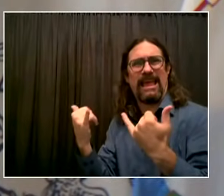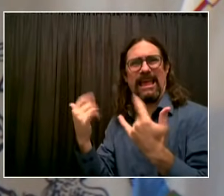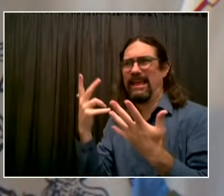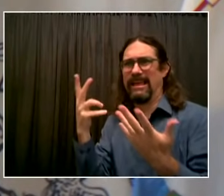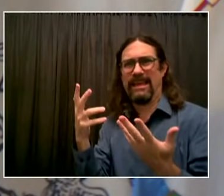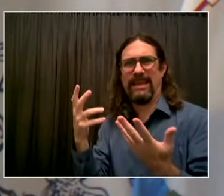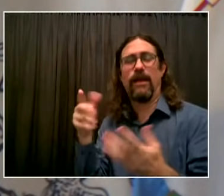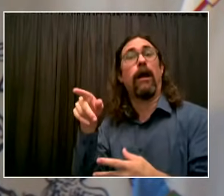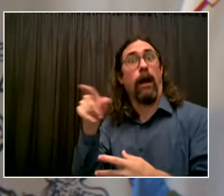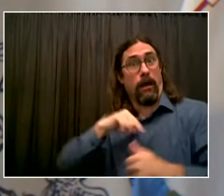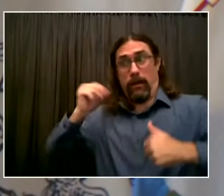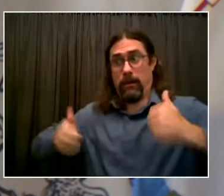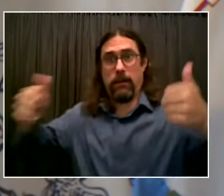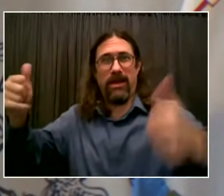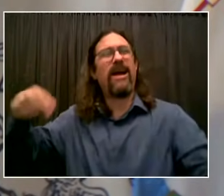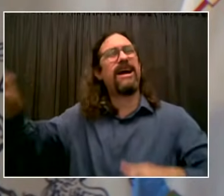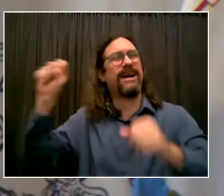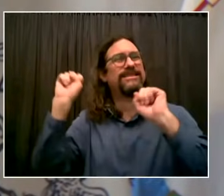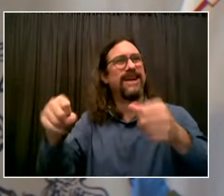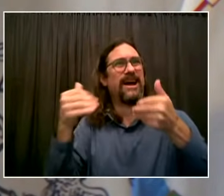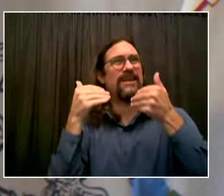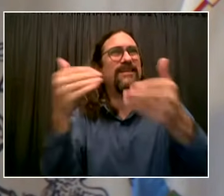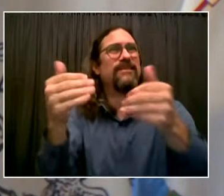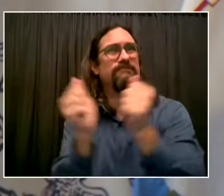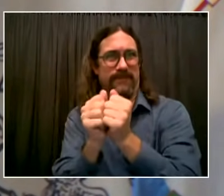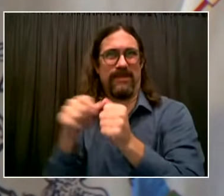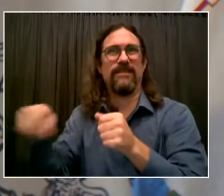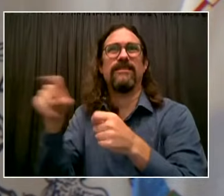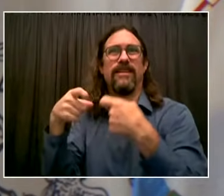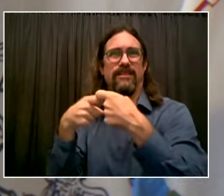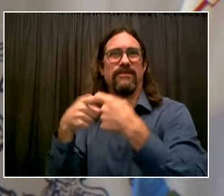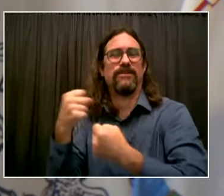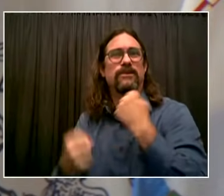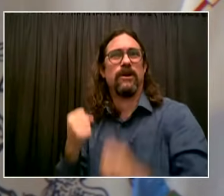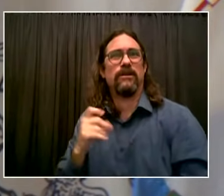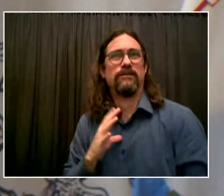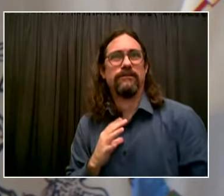COLOR, WE FILL THEBI GGEST BRUNT OF CLIMATE CHANGE WHEN IT HAPPENS. WE HAVE THE PLANTS IN OUR